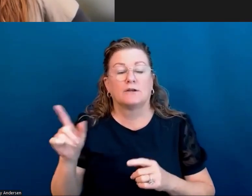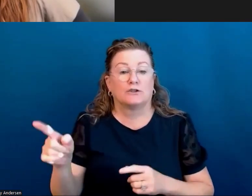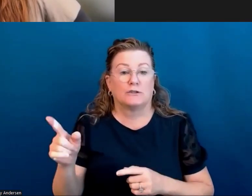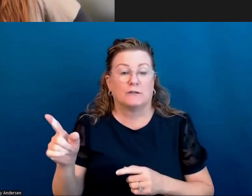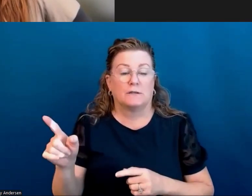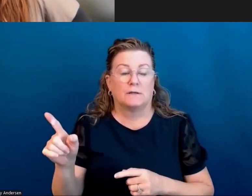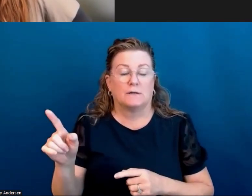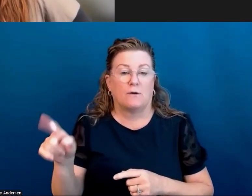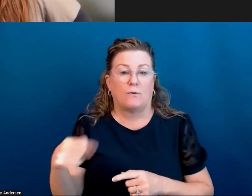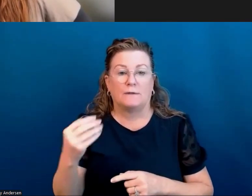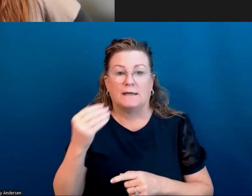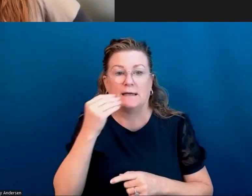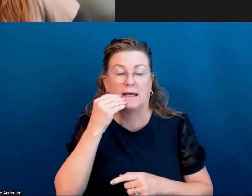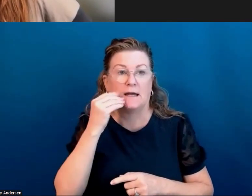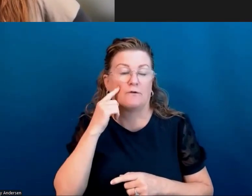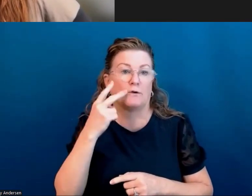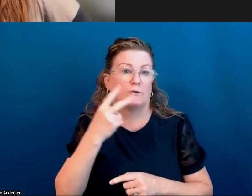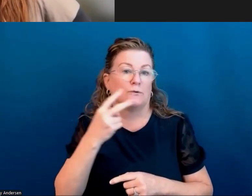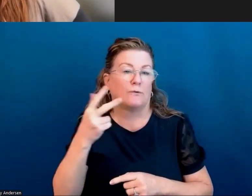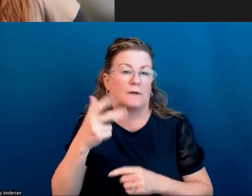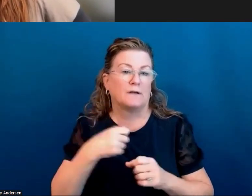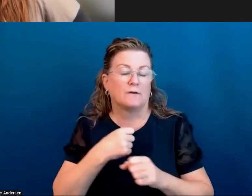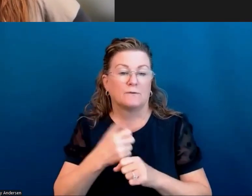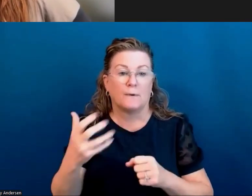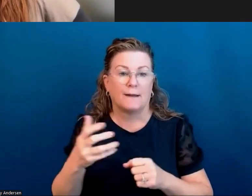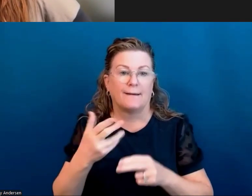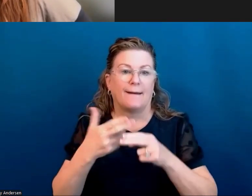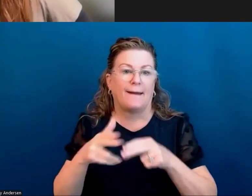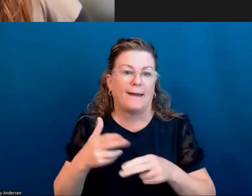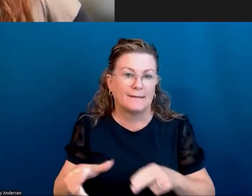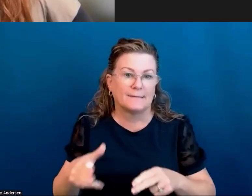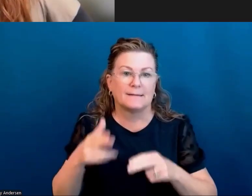eat for like two or three years was eggs, eggs, every single